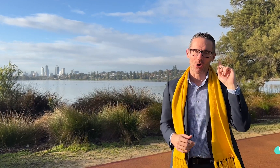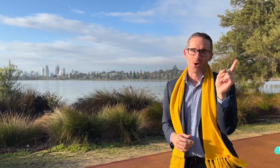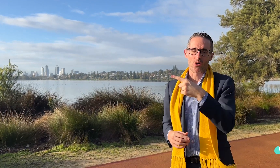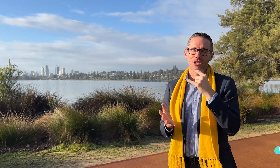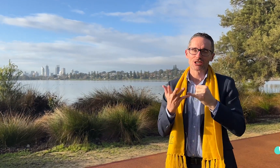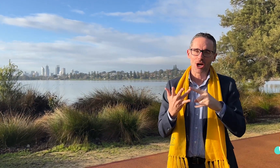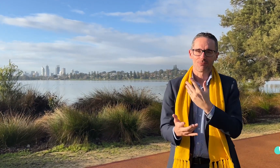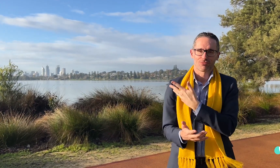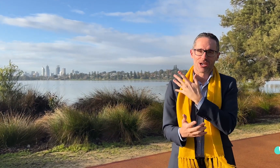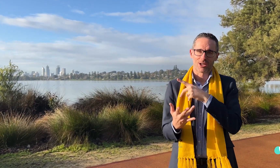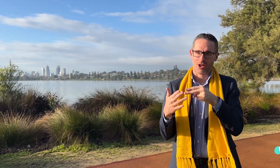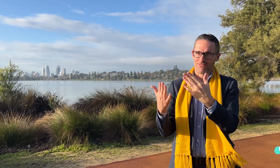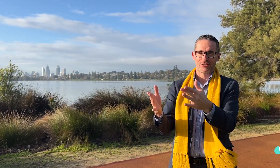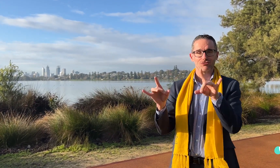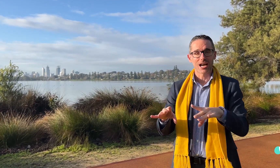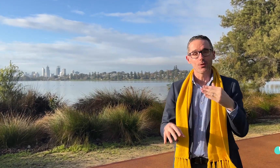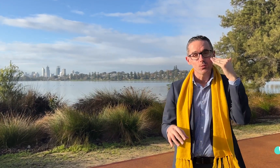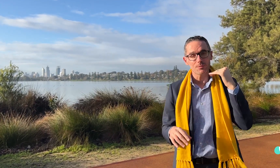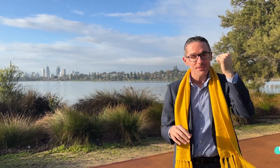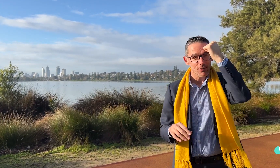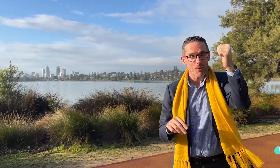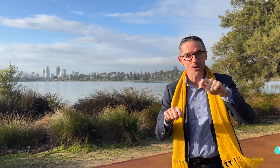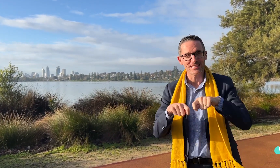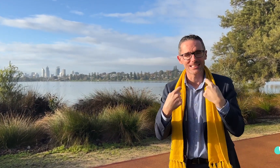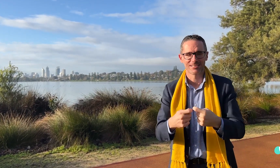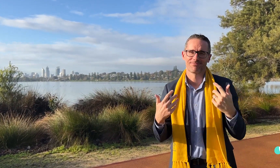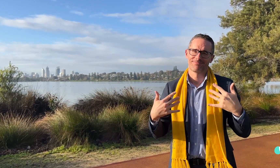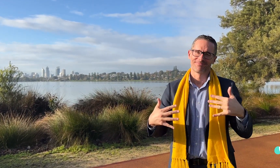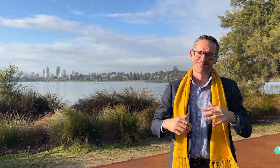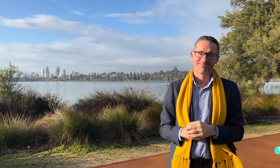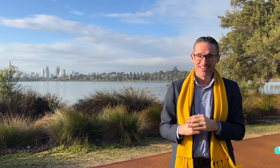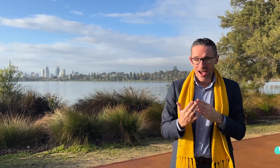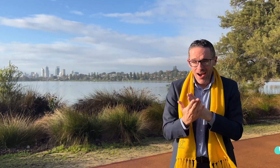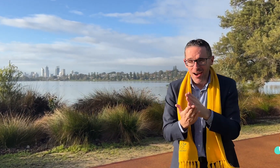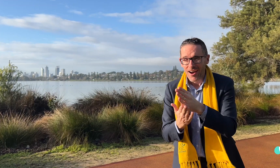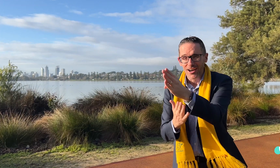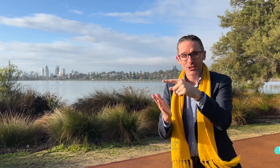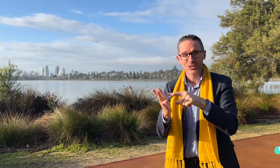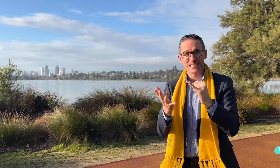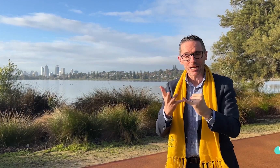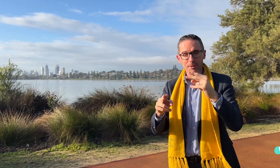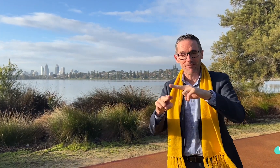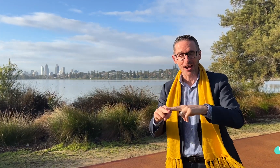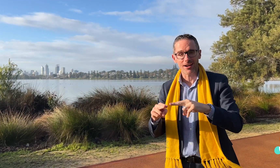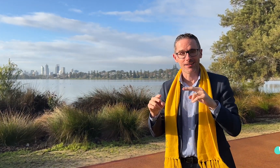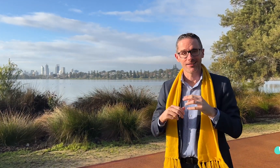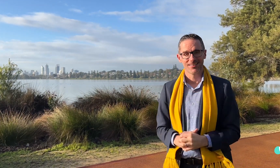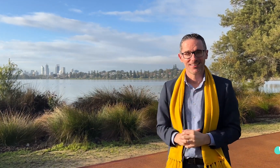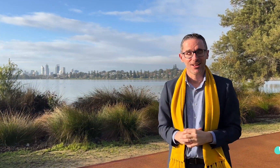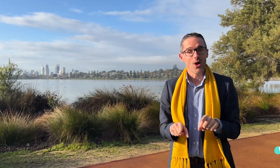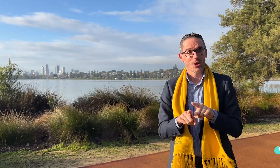but we are also proud of the Australian women's football team and following their journey to the semifinals.